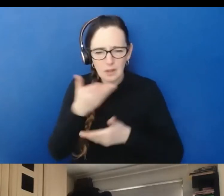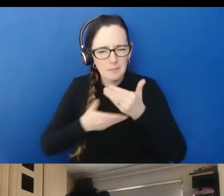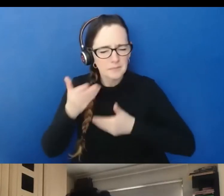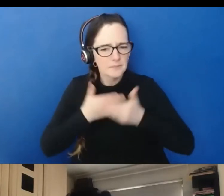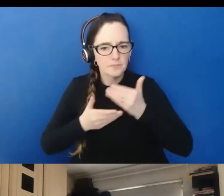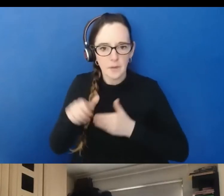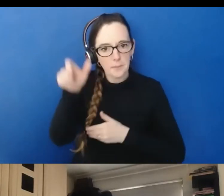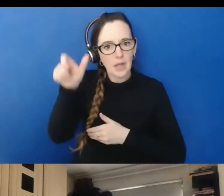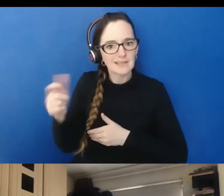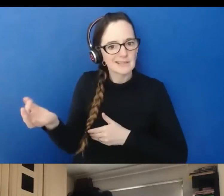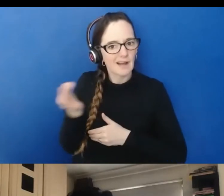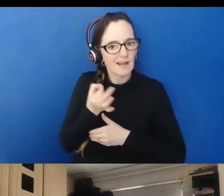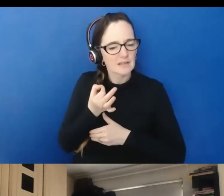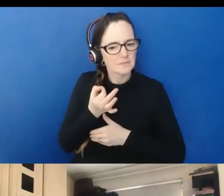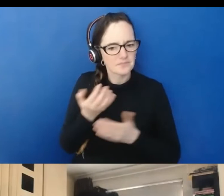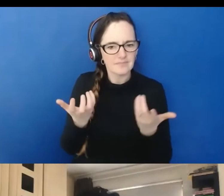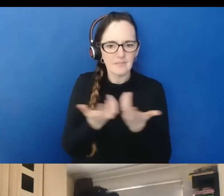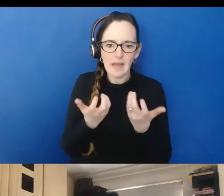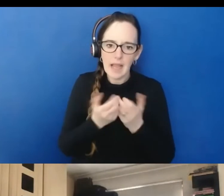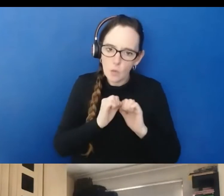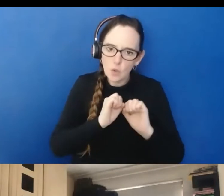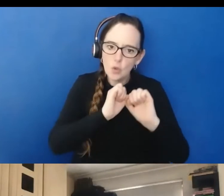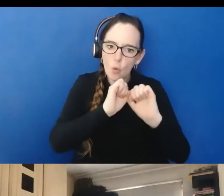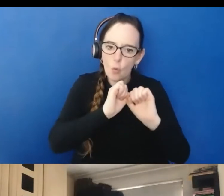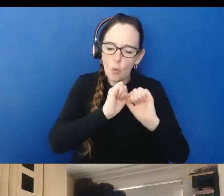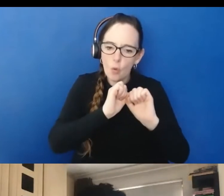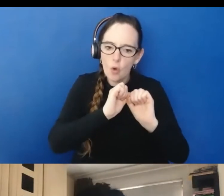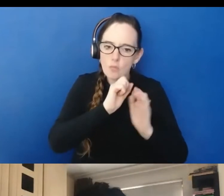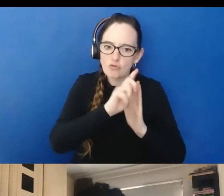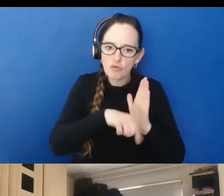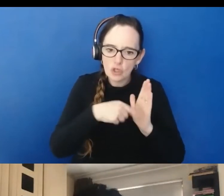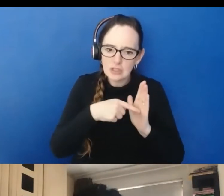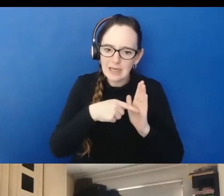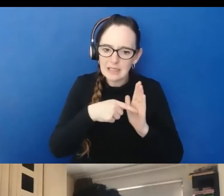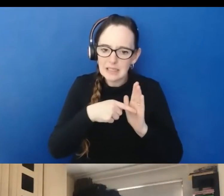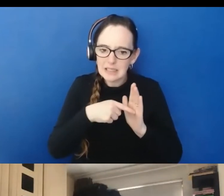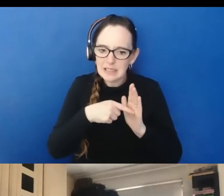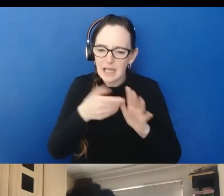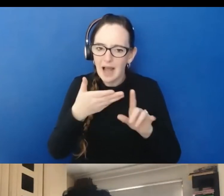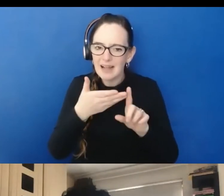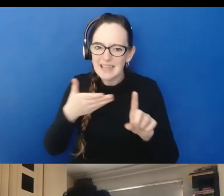asked how stages, artist commissioning process identifies communities to work with.